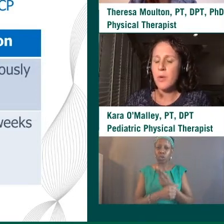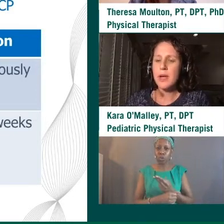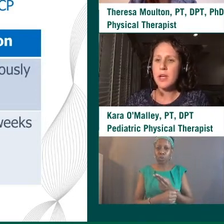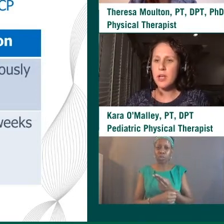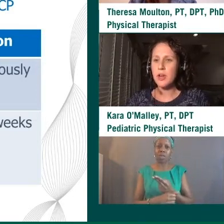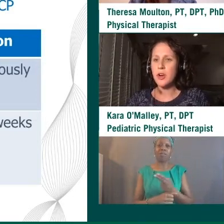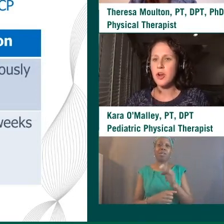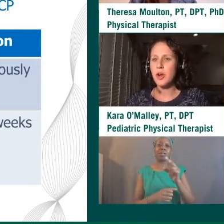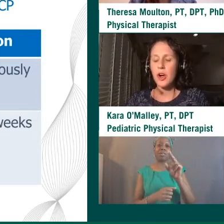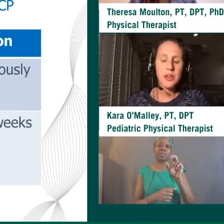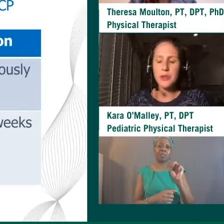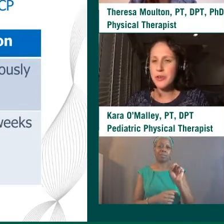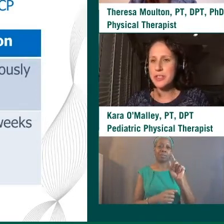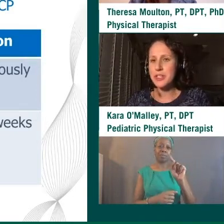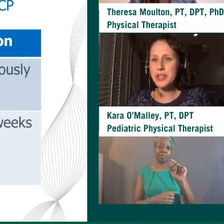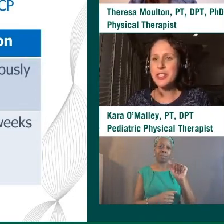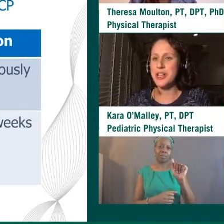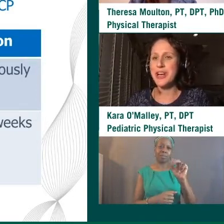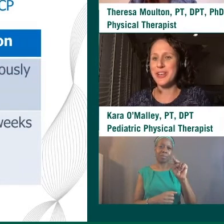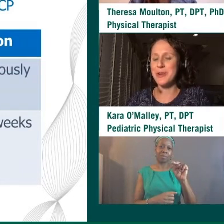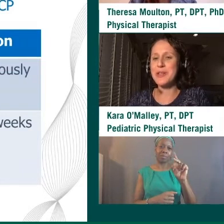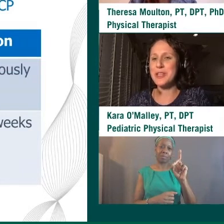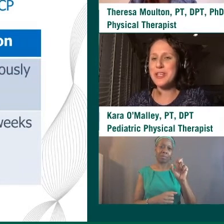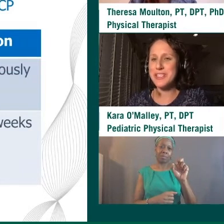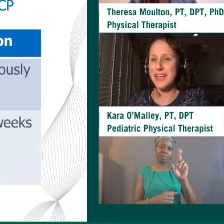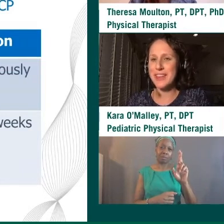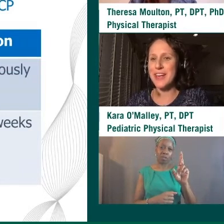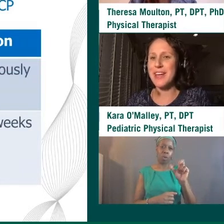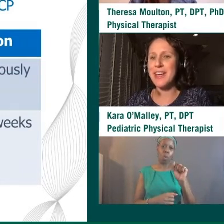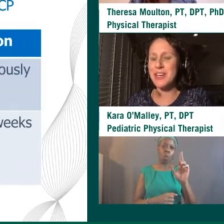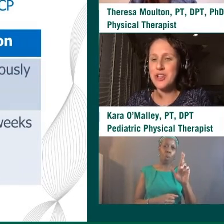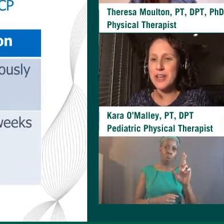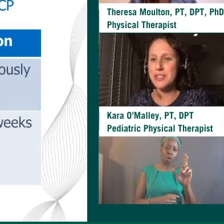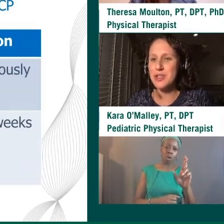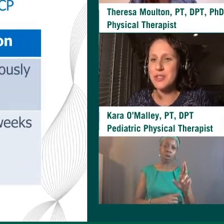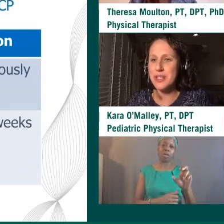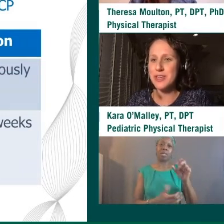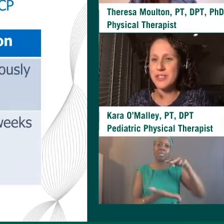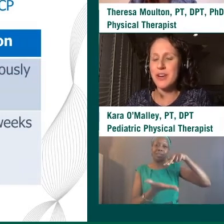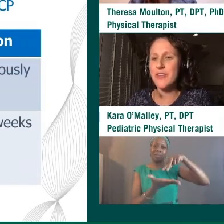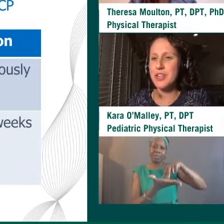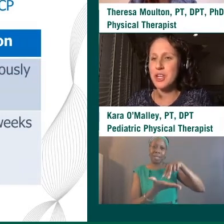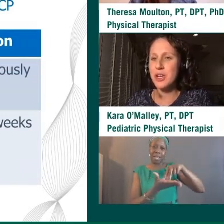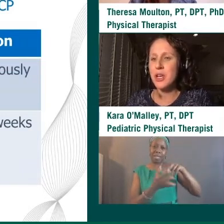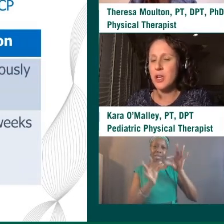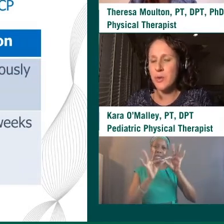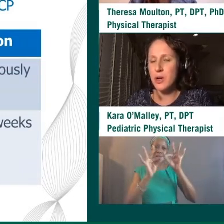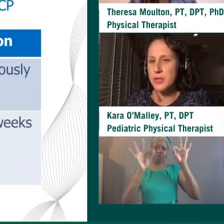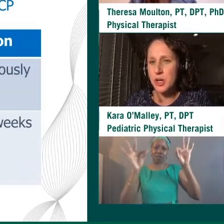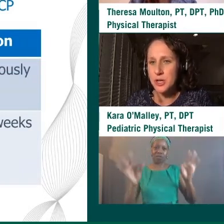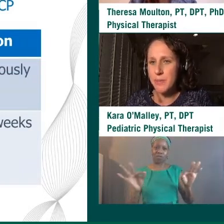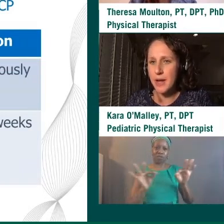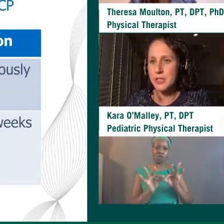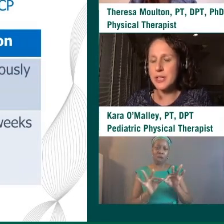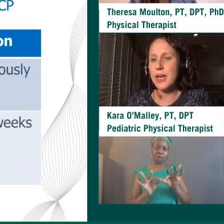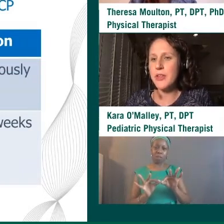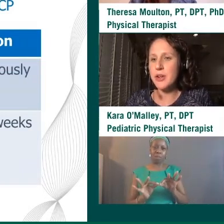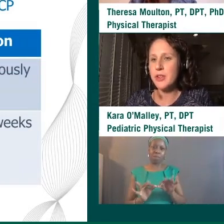When all of the research was looked at that had addressed using this intervention, when it was all compiled together,